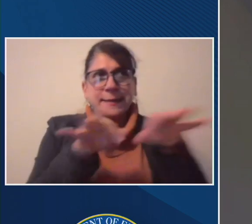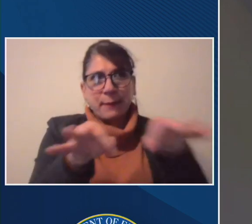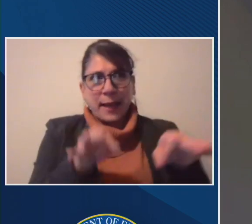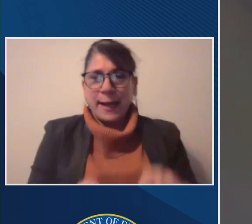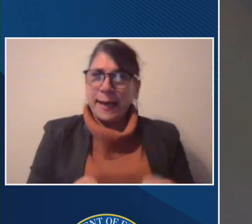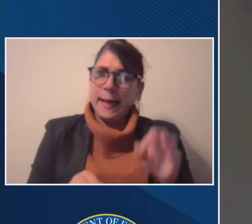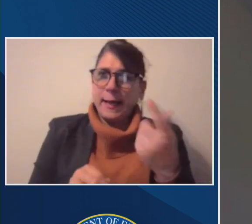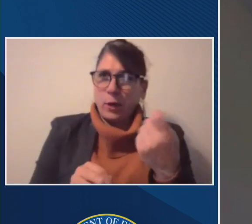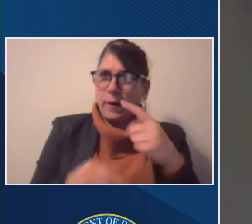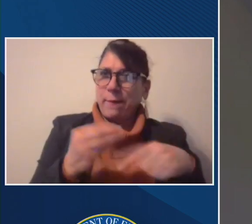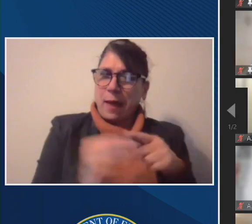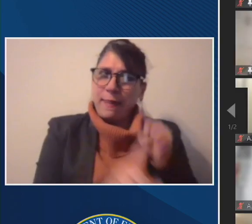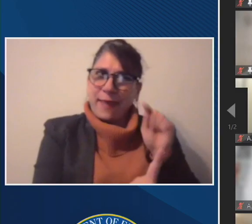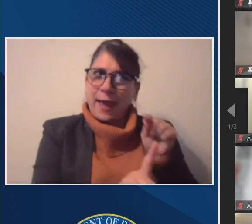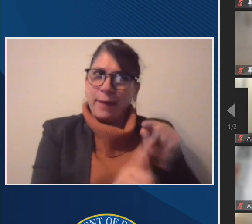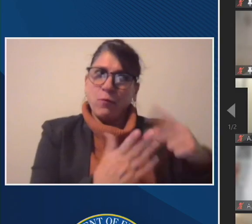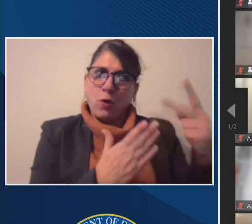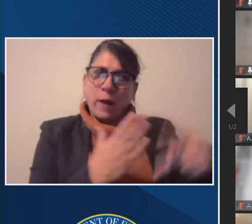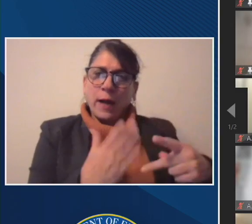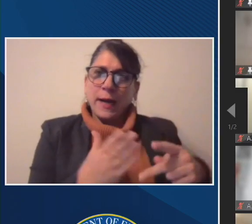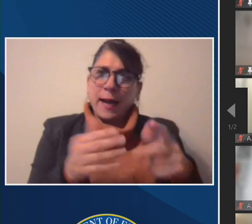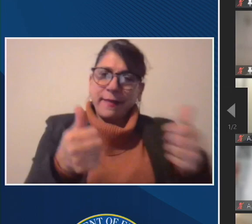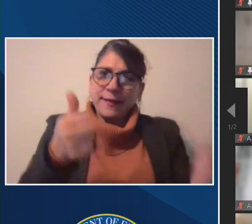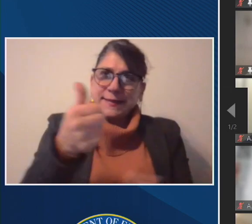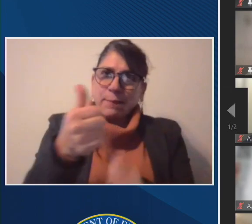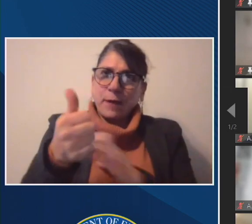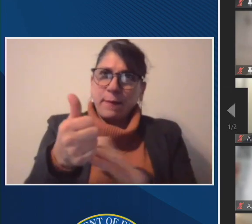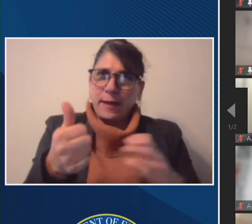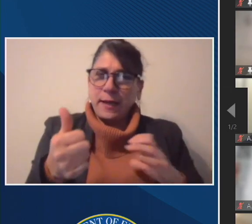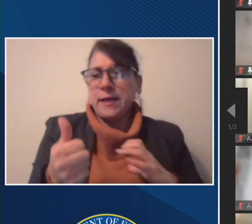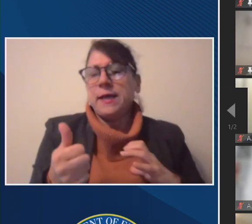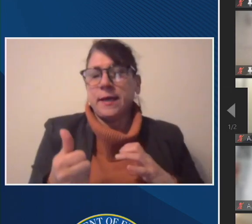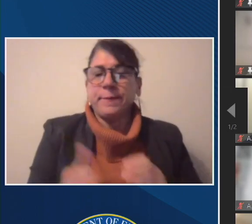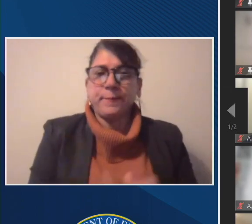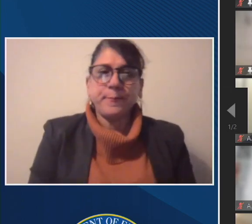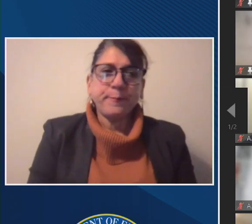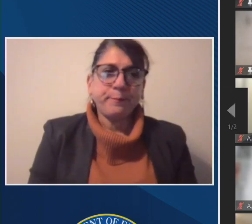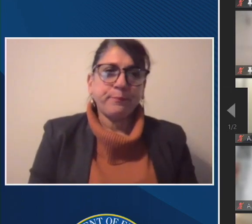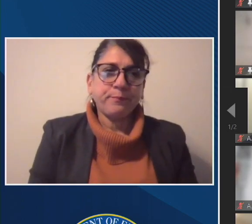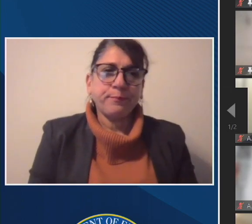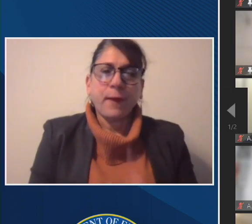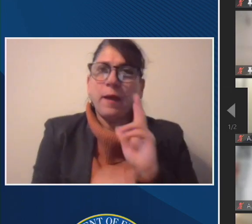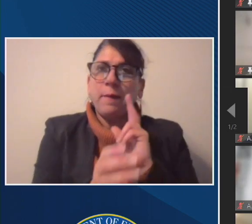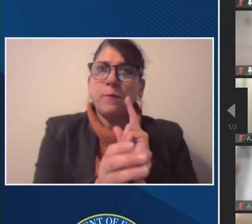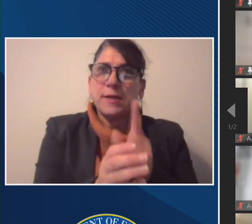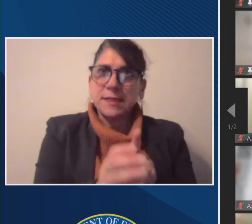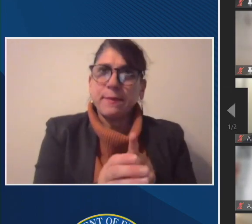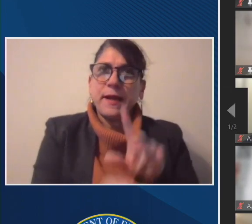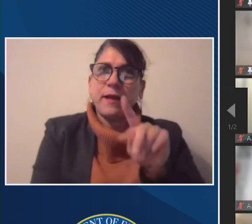program and subcommittee will work. So participating in the trio committee